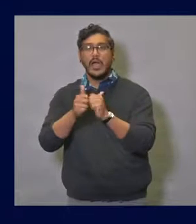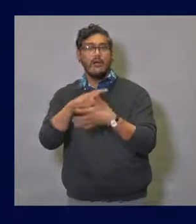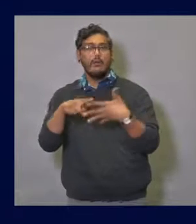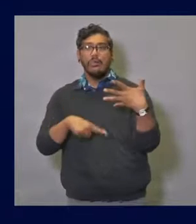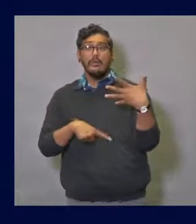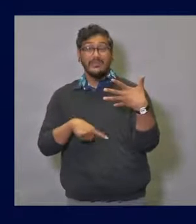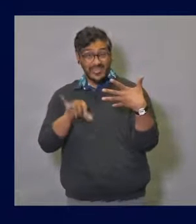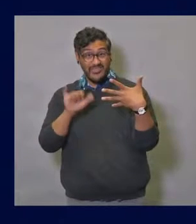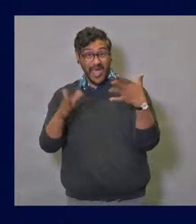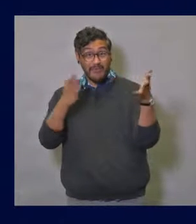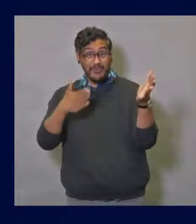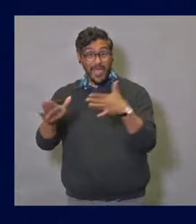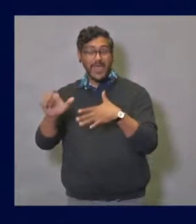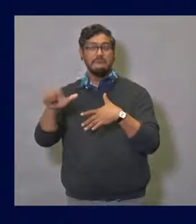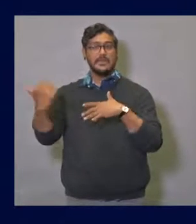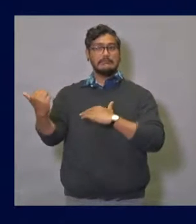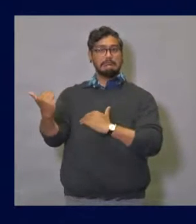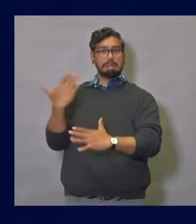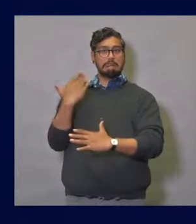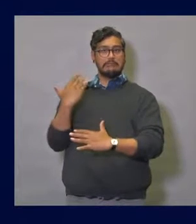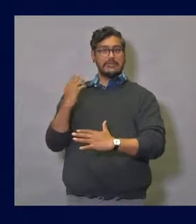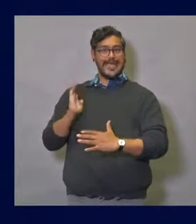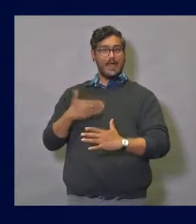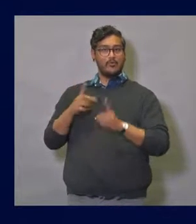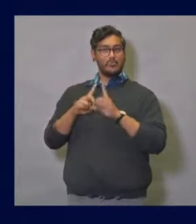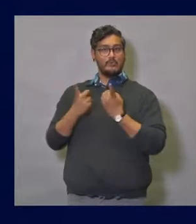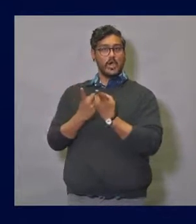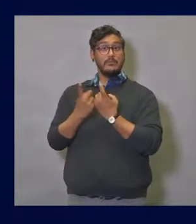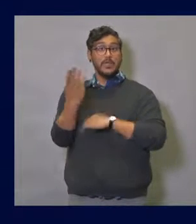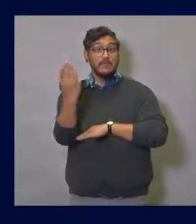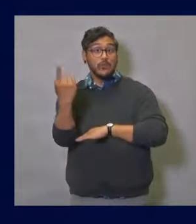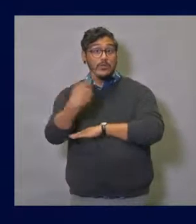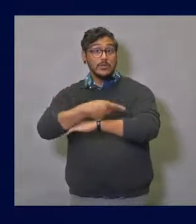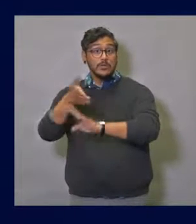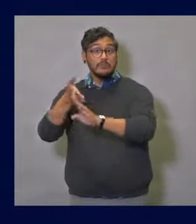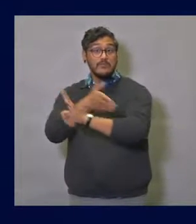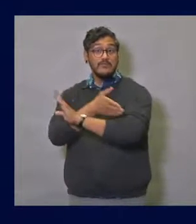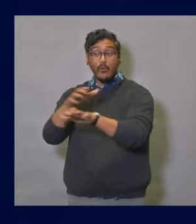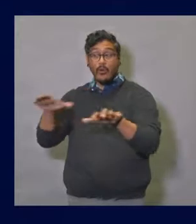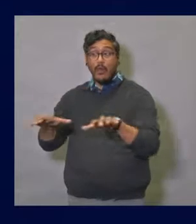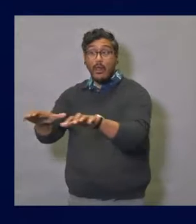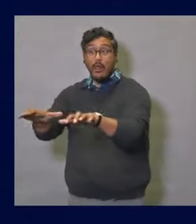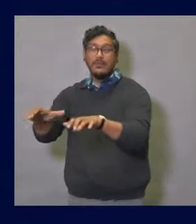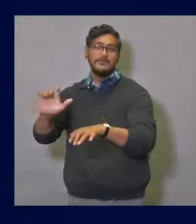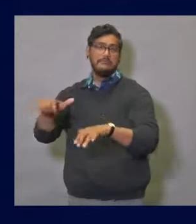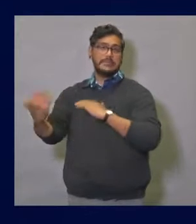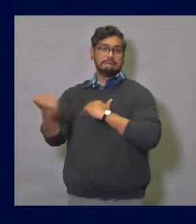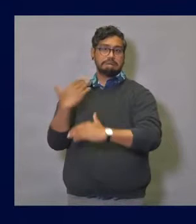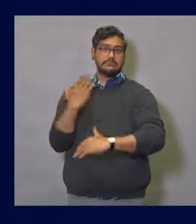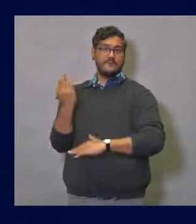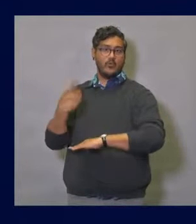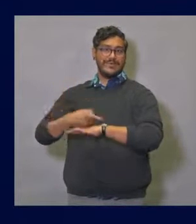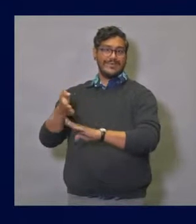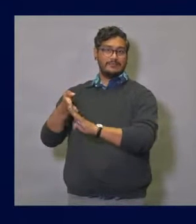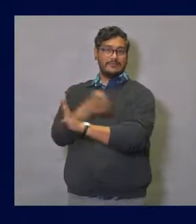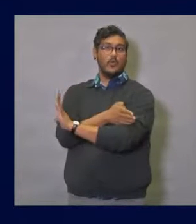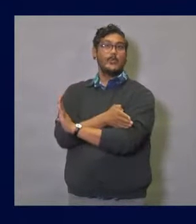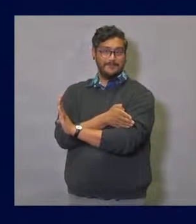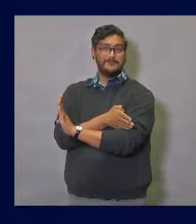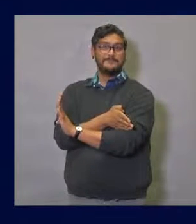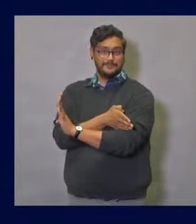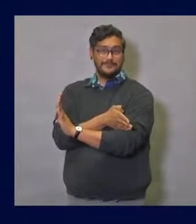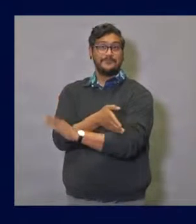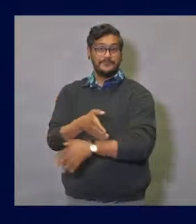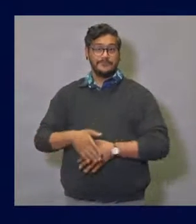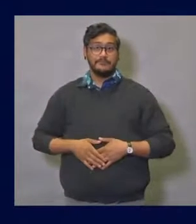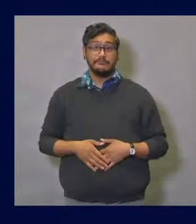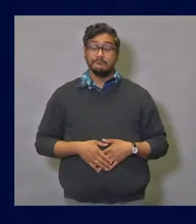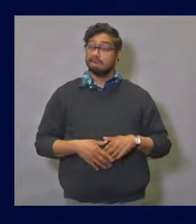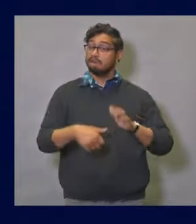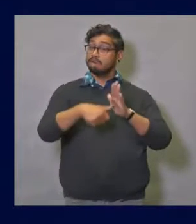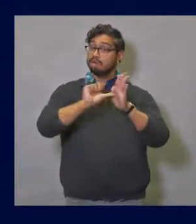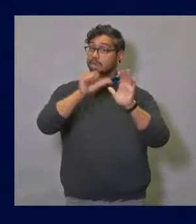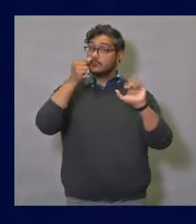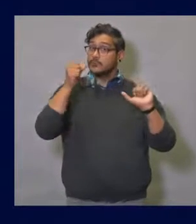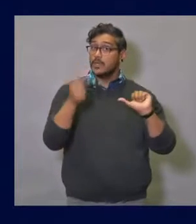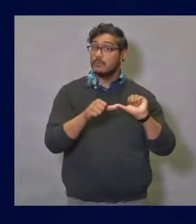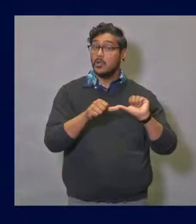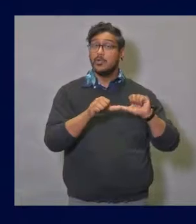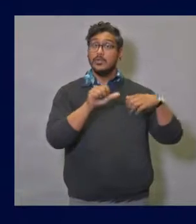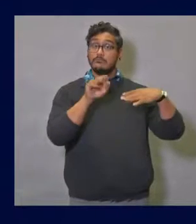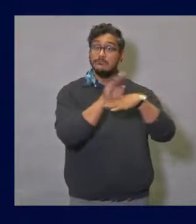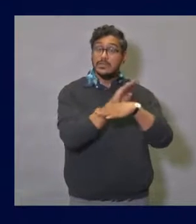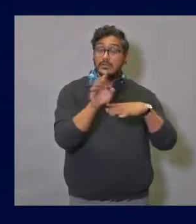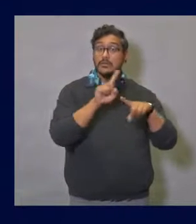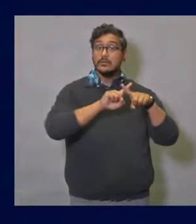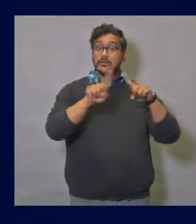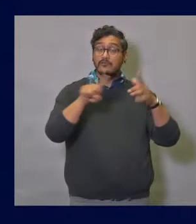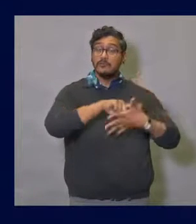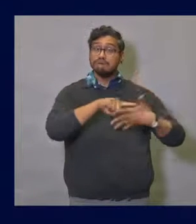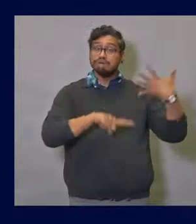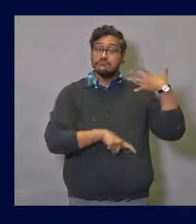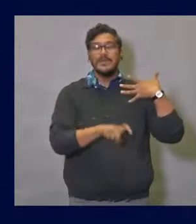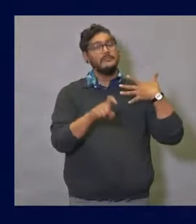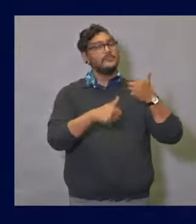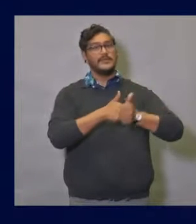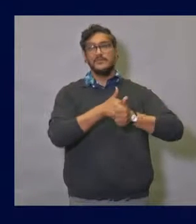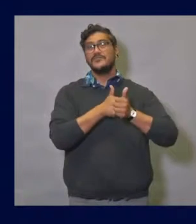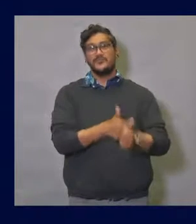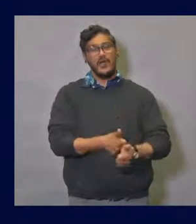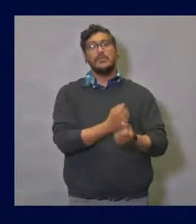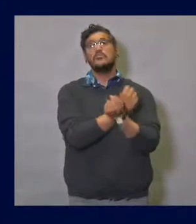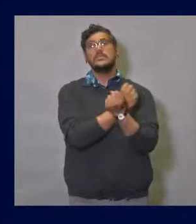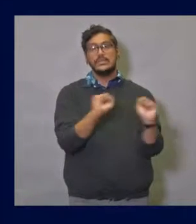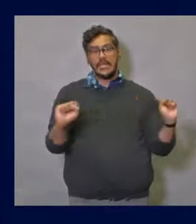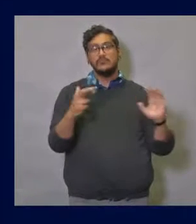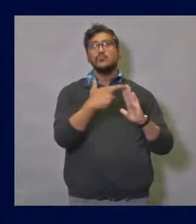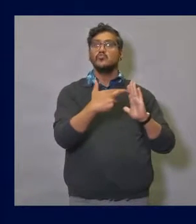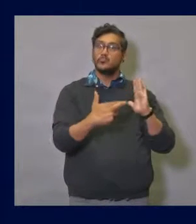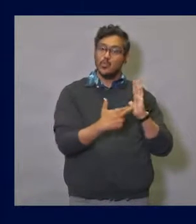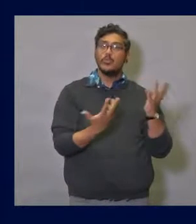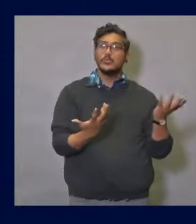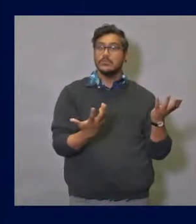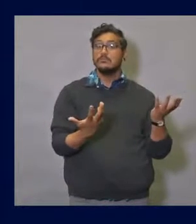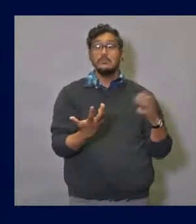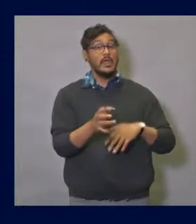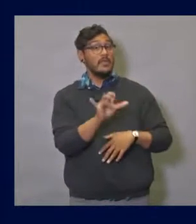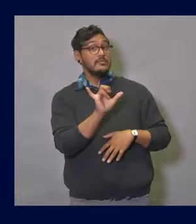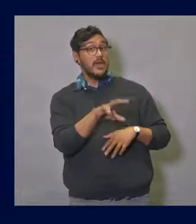UN PLAN DE SEGURIDAD ESPECÍFICO